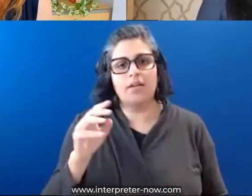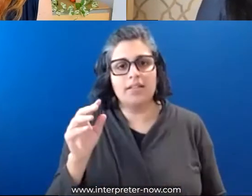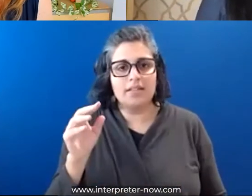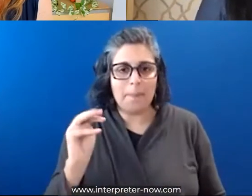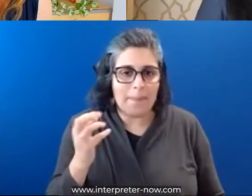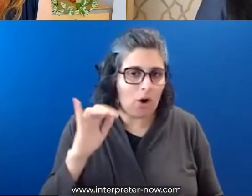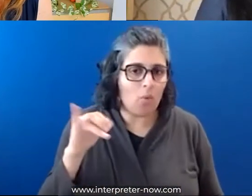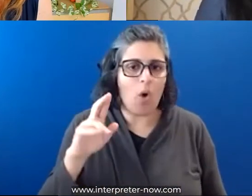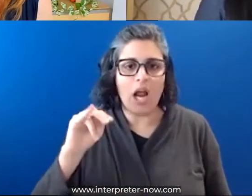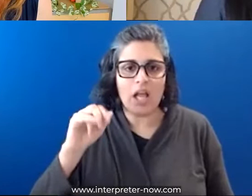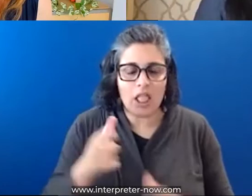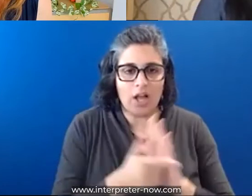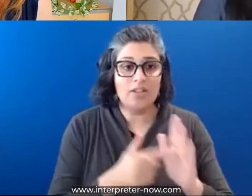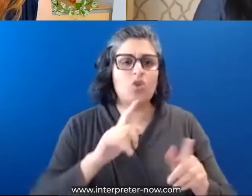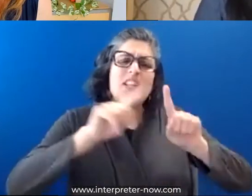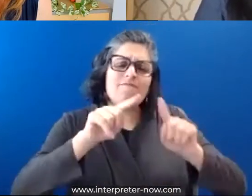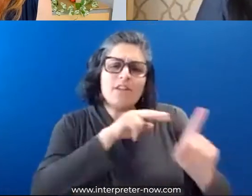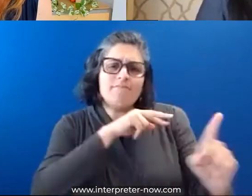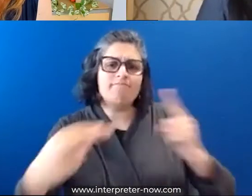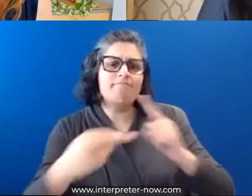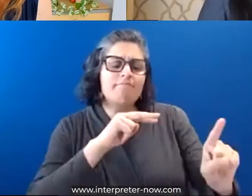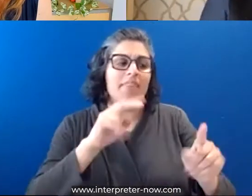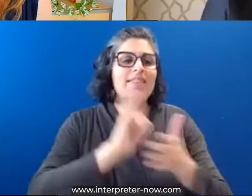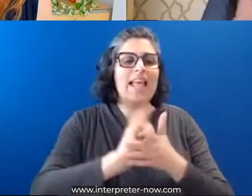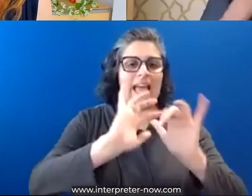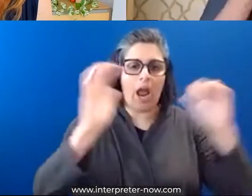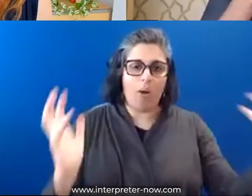But that's where I think allyship can come into place and why I think this is important